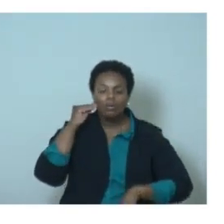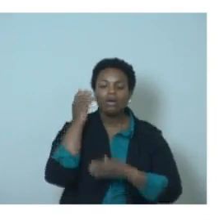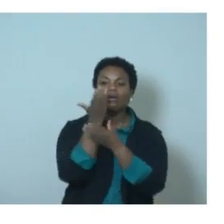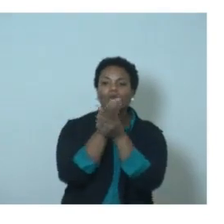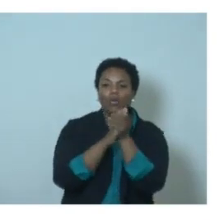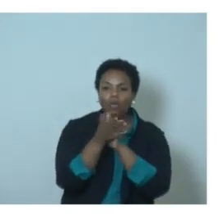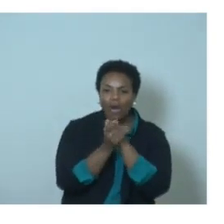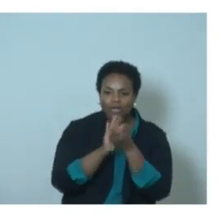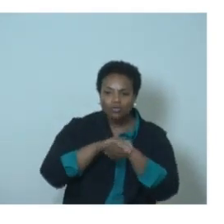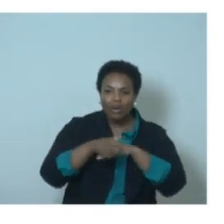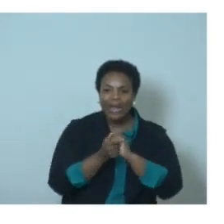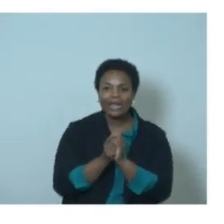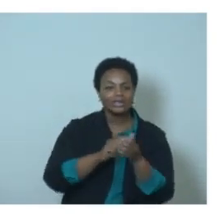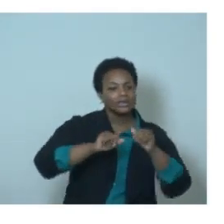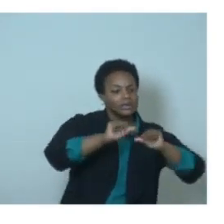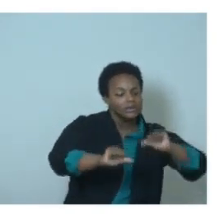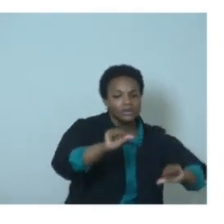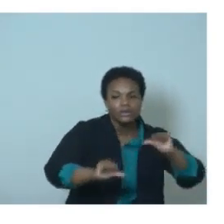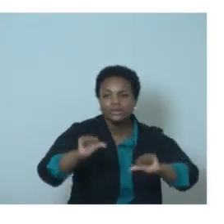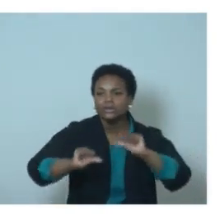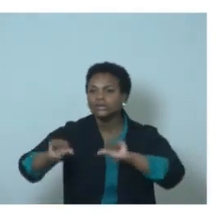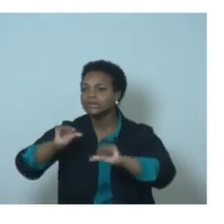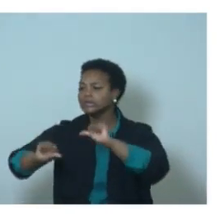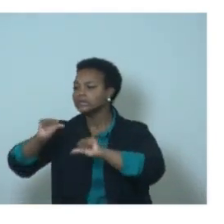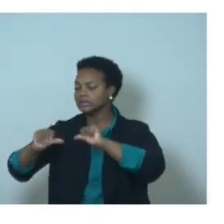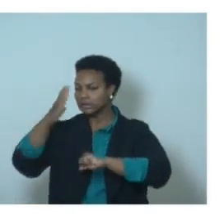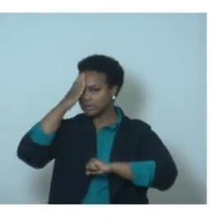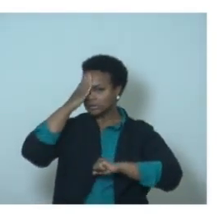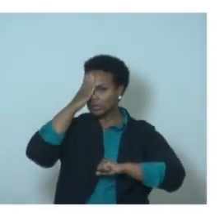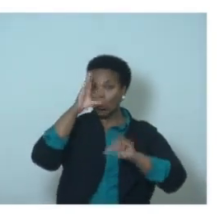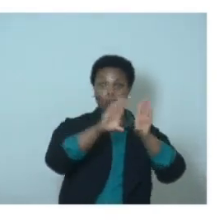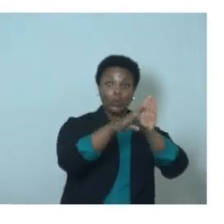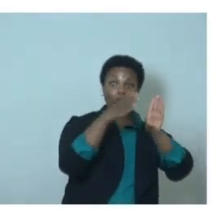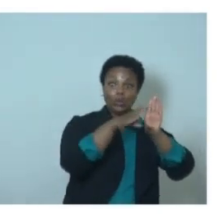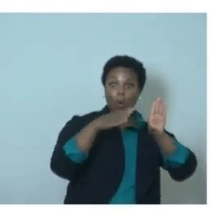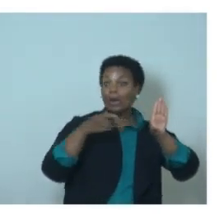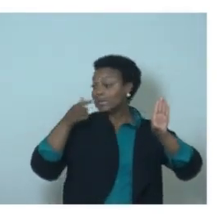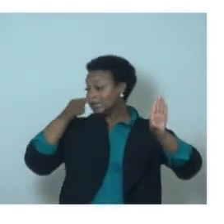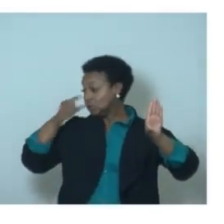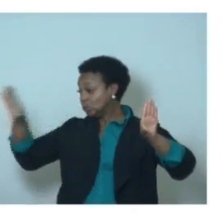BUT AGAIN, THE VIRUS IS THE VIRUS IT IS NOT CHANGED STAY HOME WASH YOUR HANDS CLEAN.